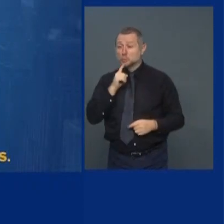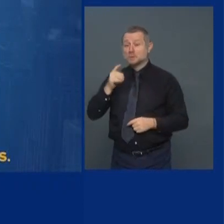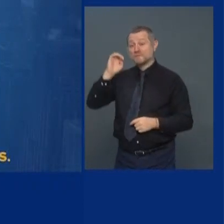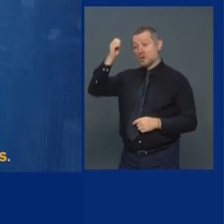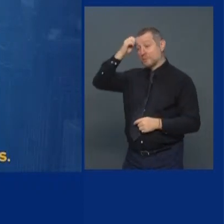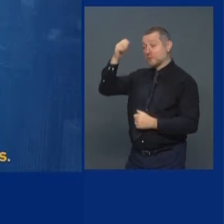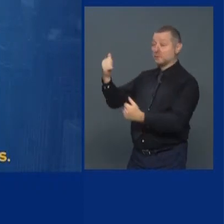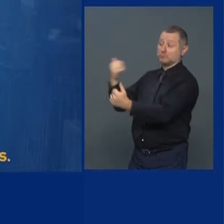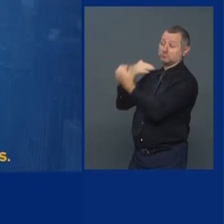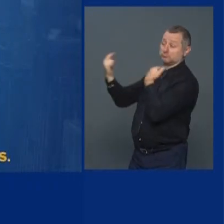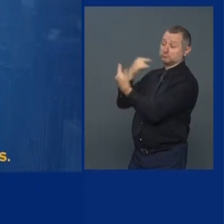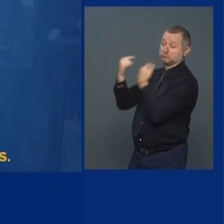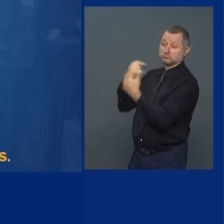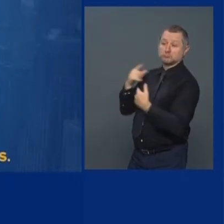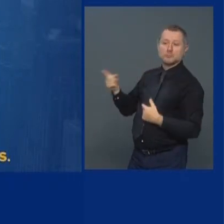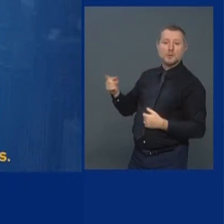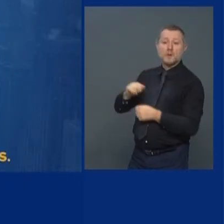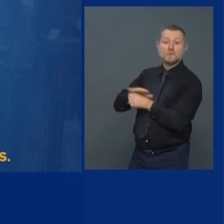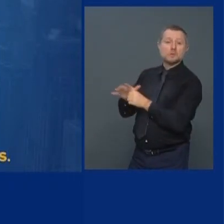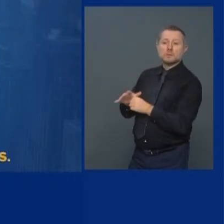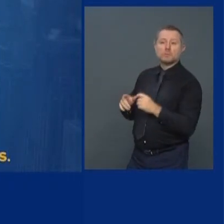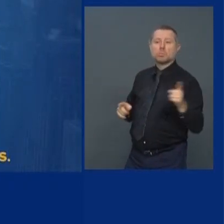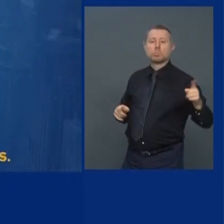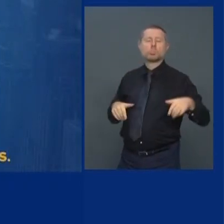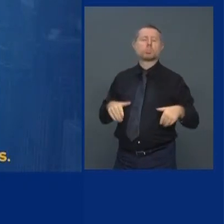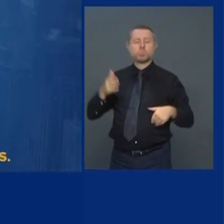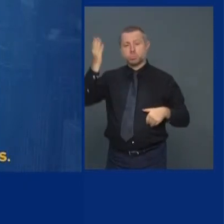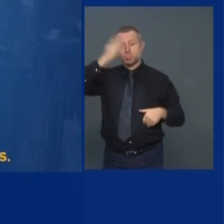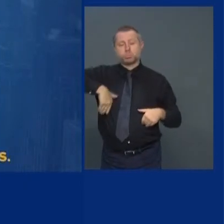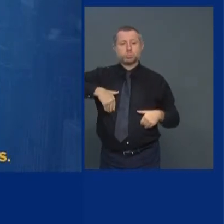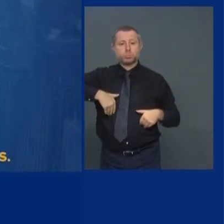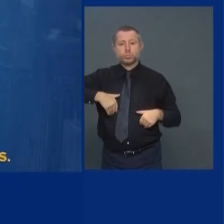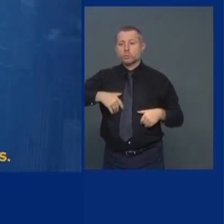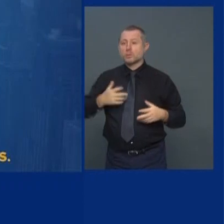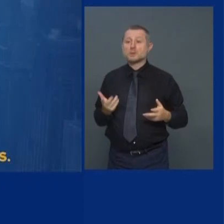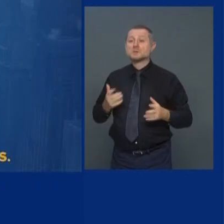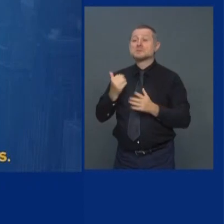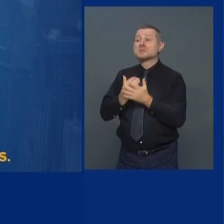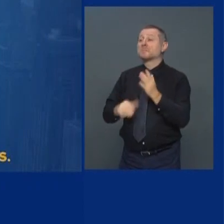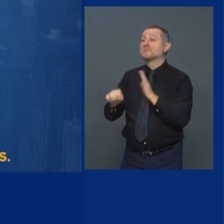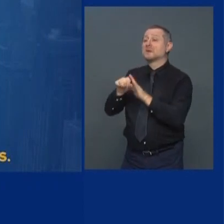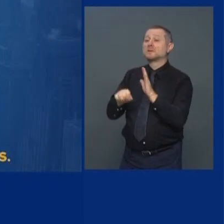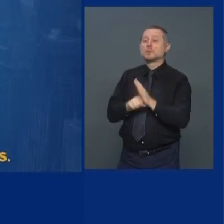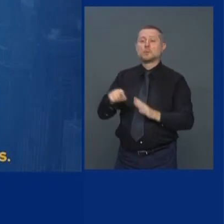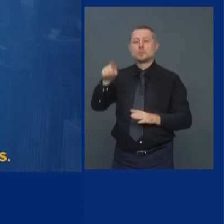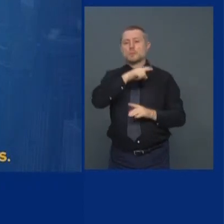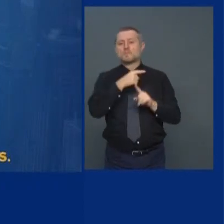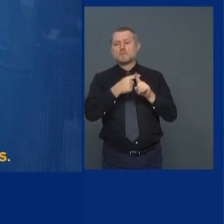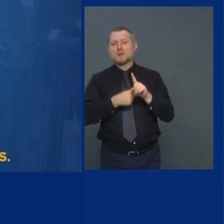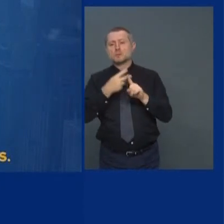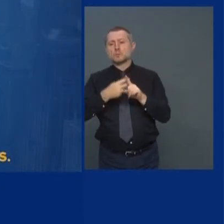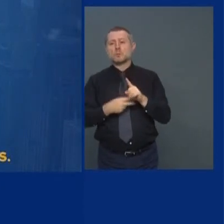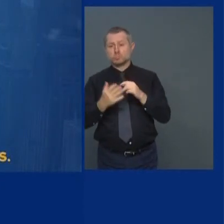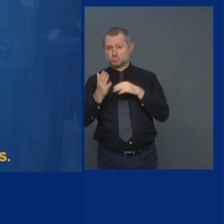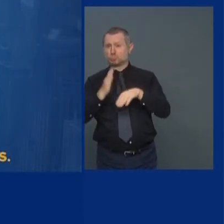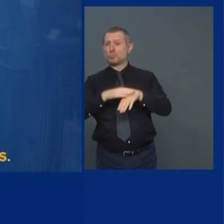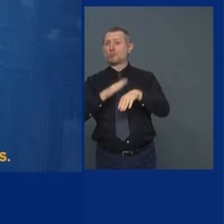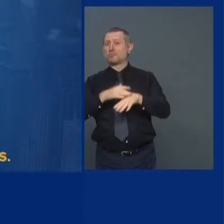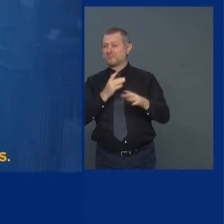US SAFE FROM MEXICANS, WE WERE INVADED BY EUROPEANS COMING INTO THE COUNTRY WITH COVID.